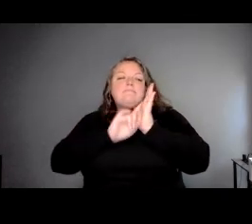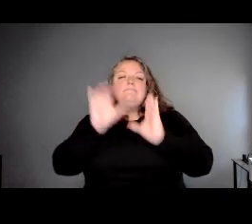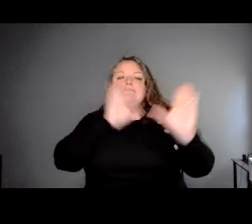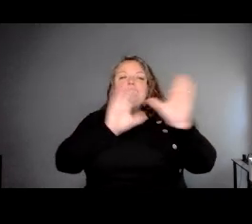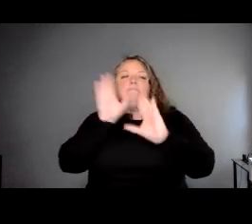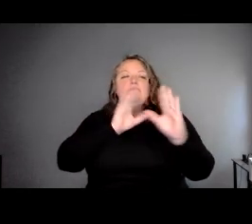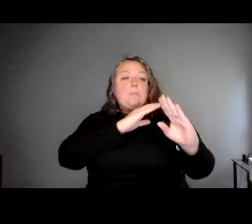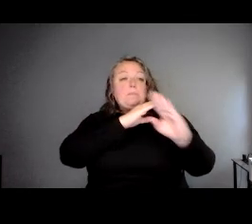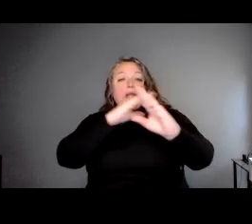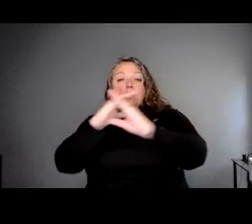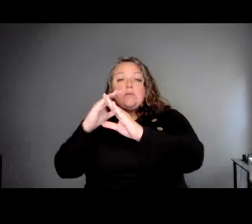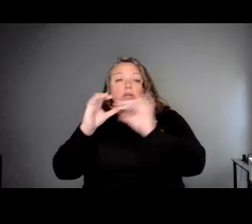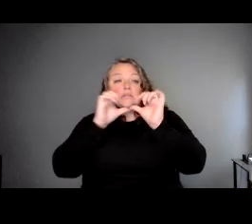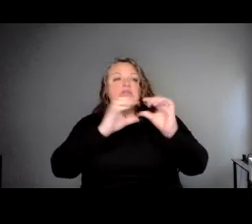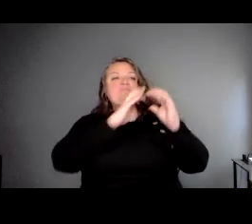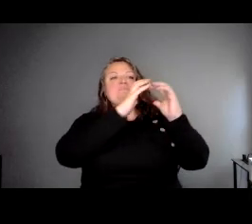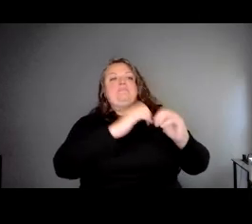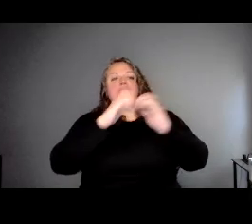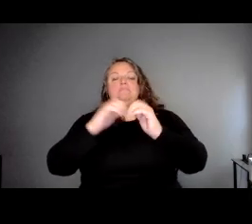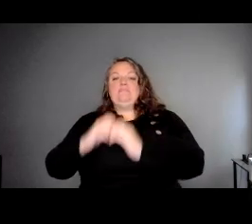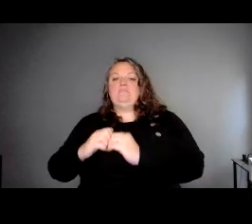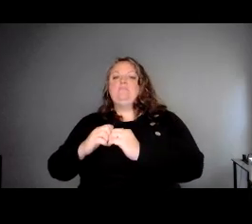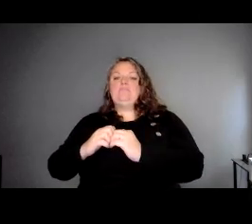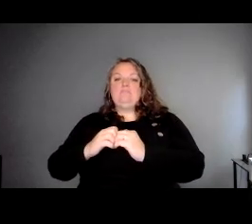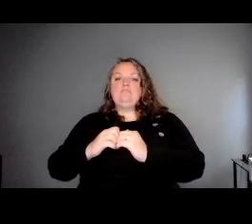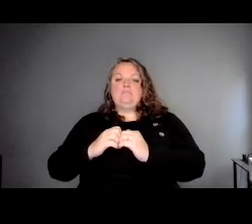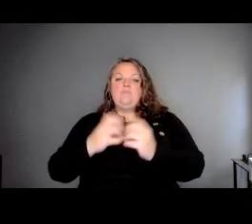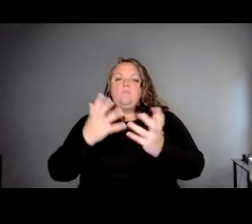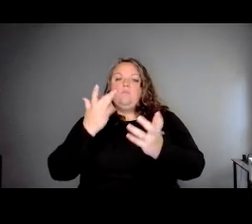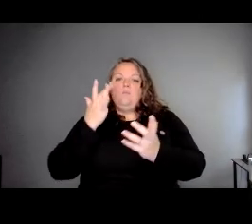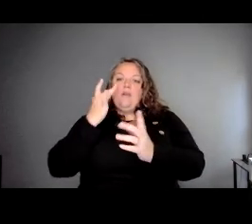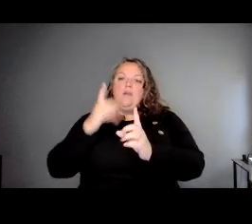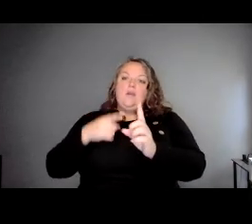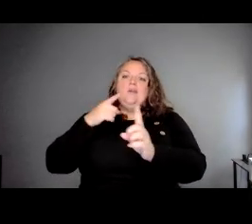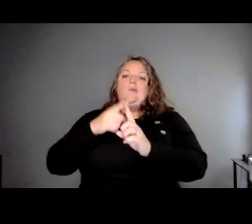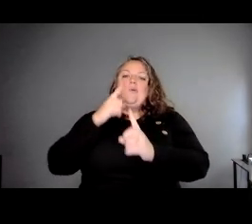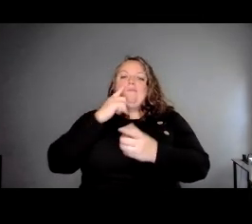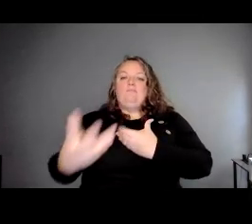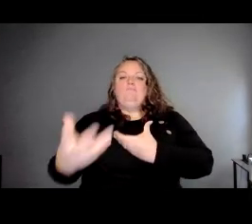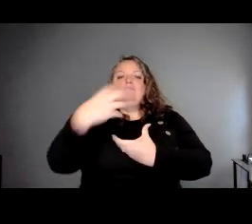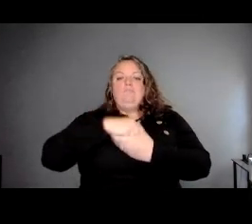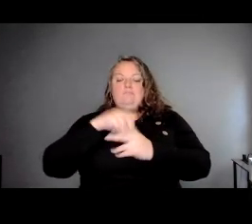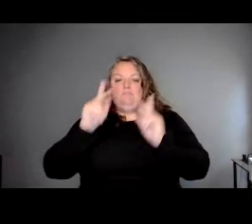fair and dignified inclusion for people with disabilities. I know that's a lot. I'm the ADA